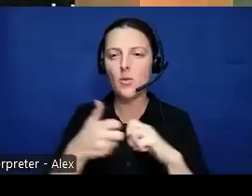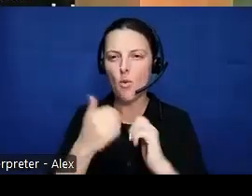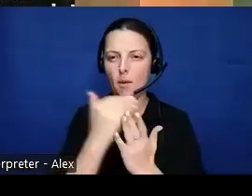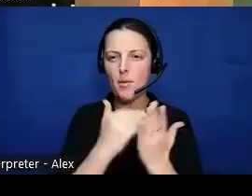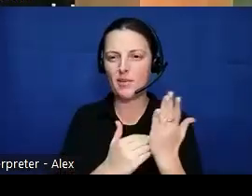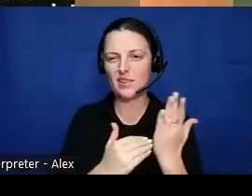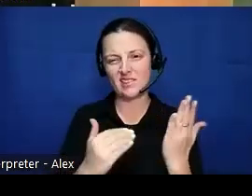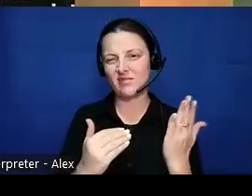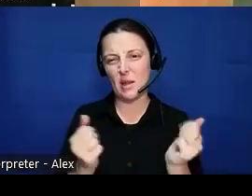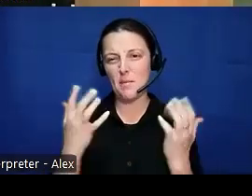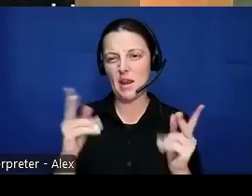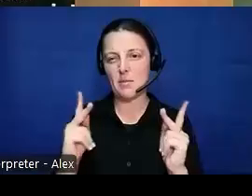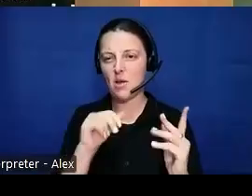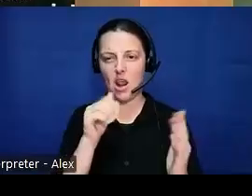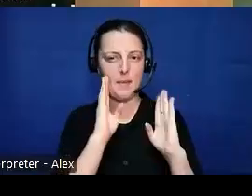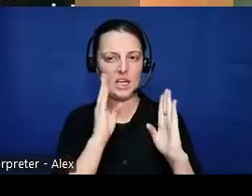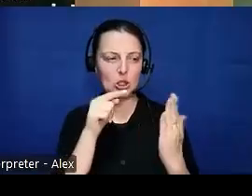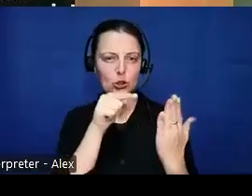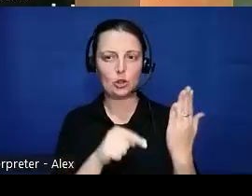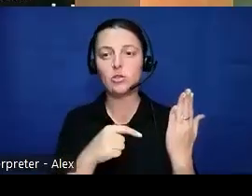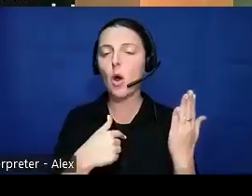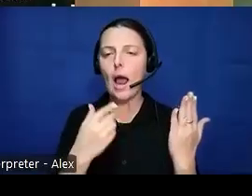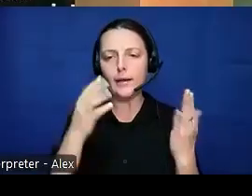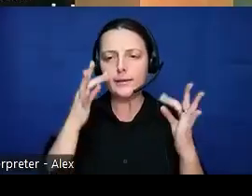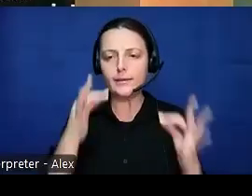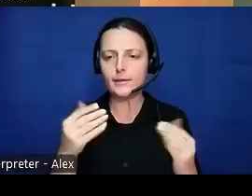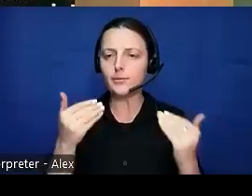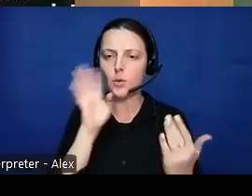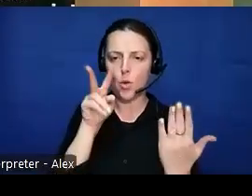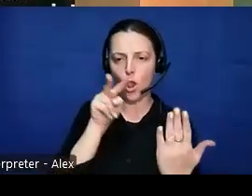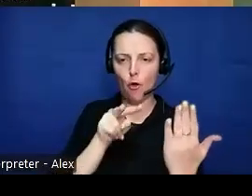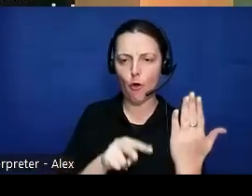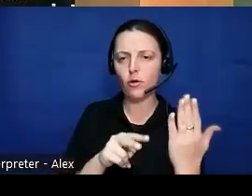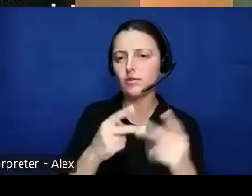and look at the associations involved with it. Now, the findings aren't all that surprising,